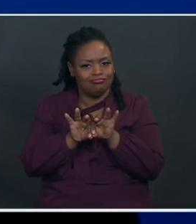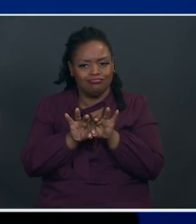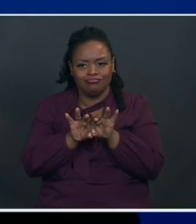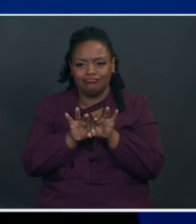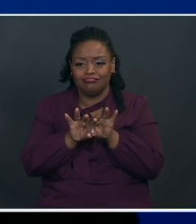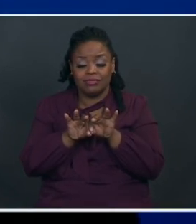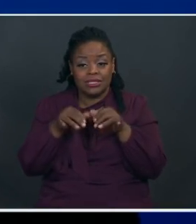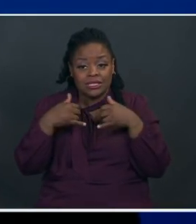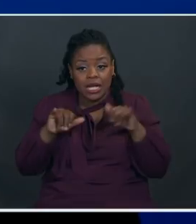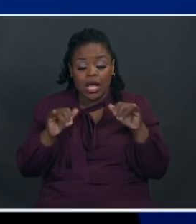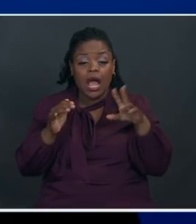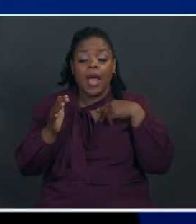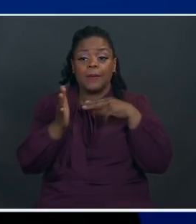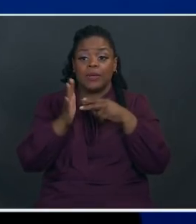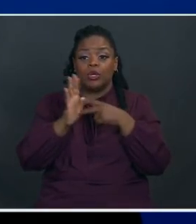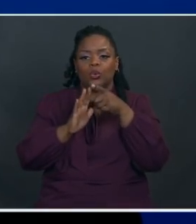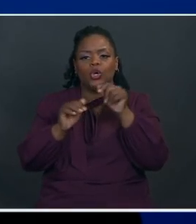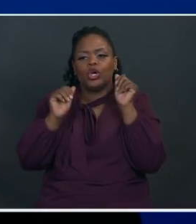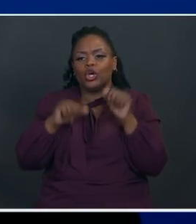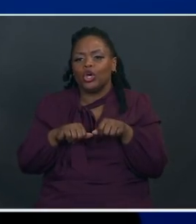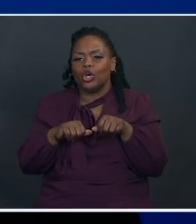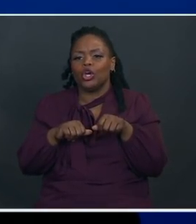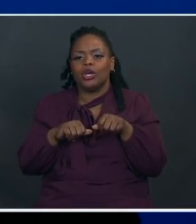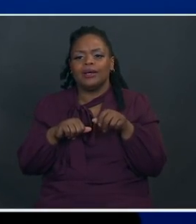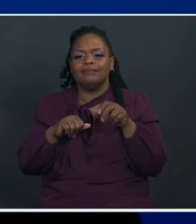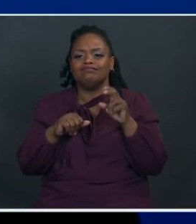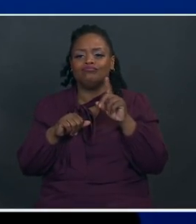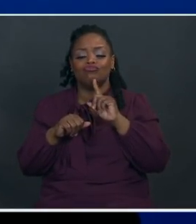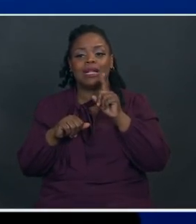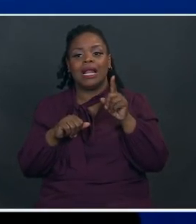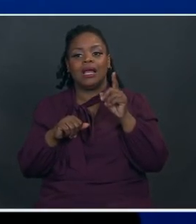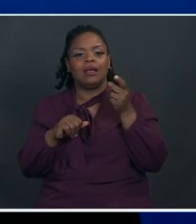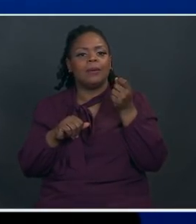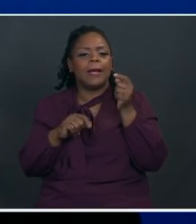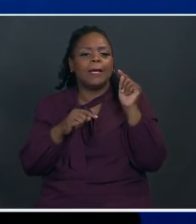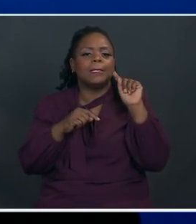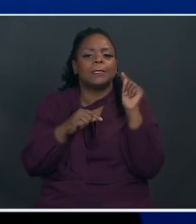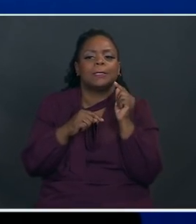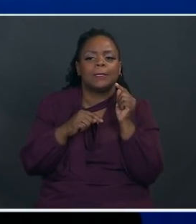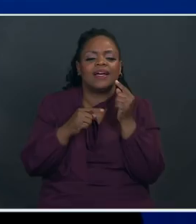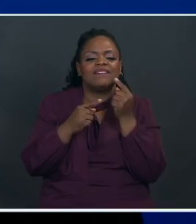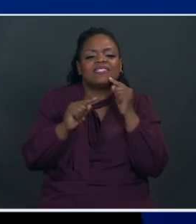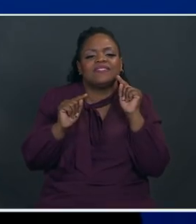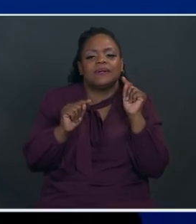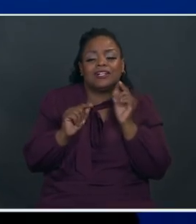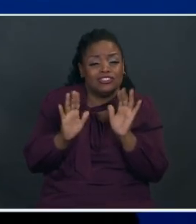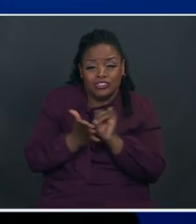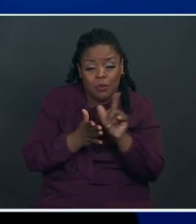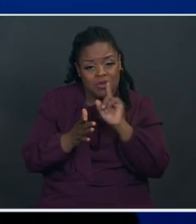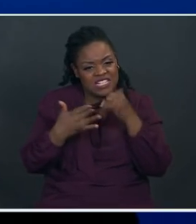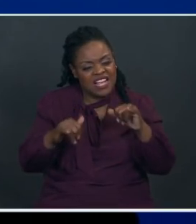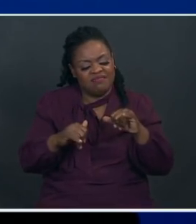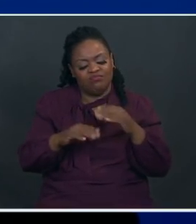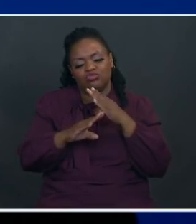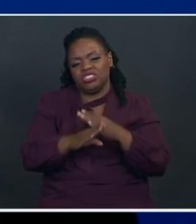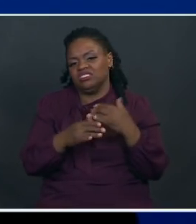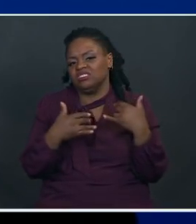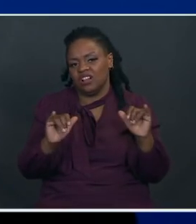antibody efficacy by a few fold and still be well within the protective range of the vaccine.